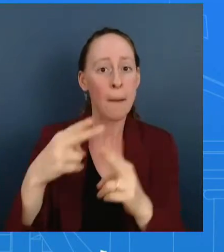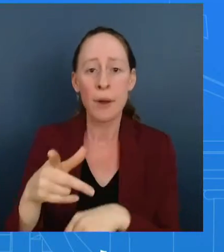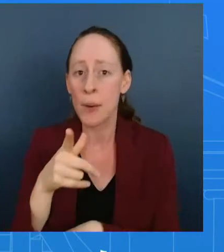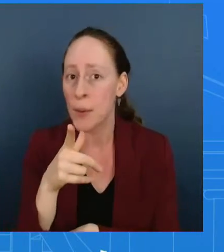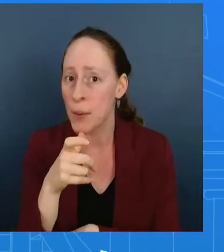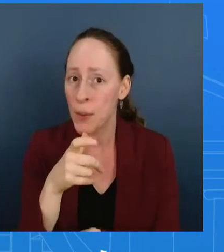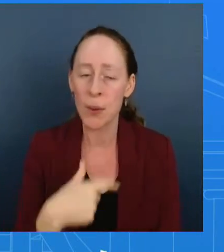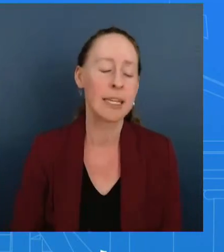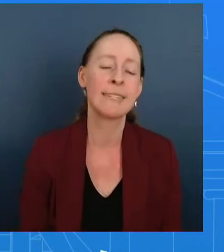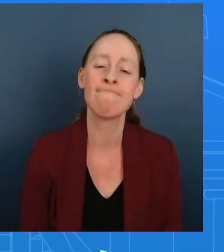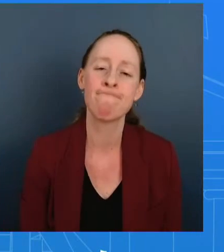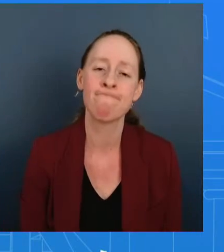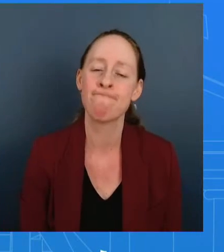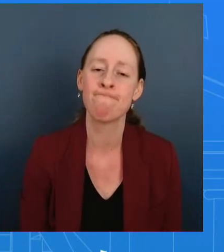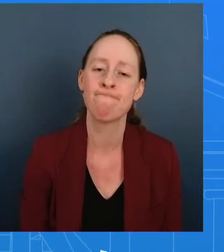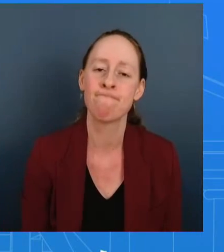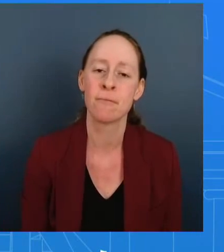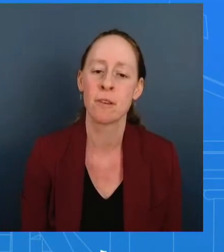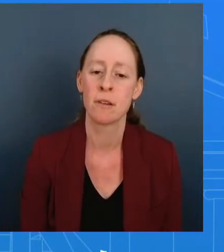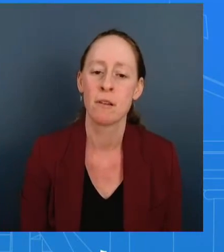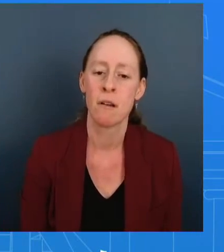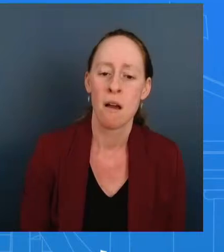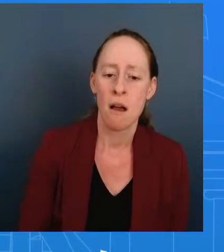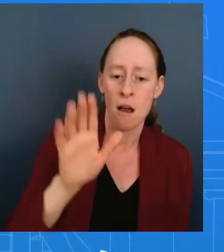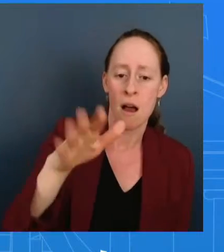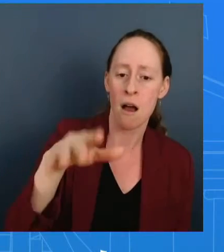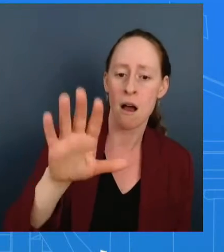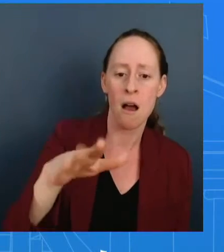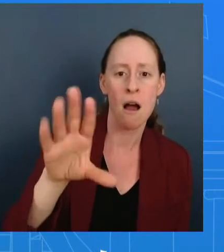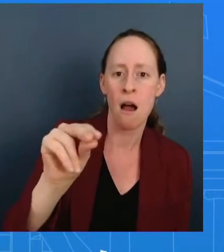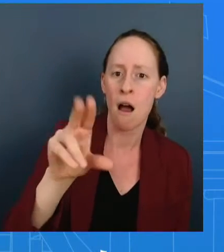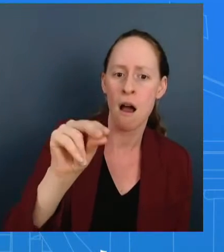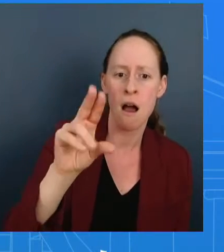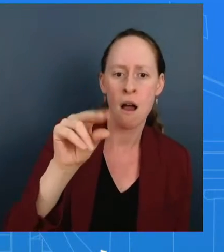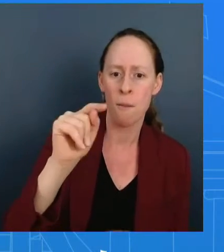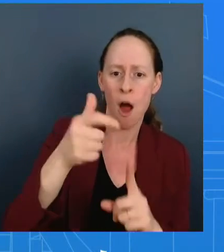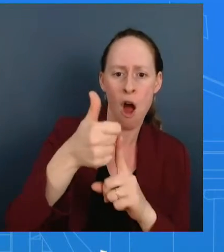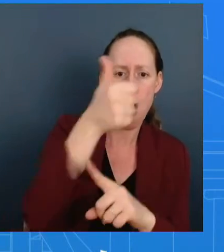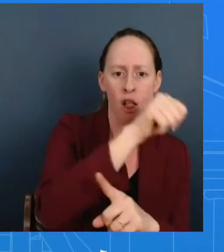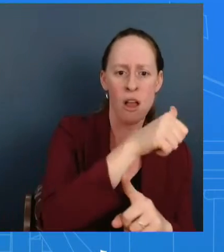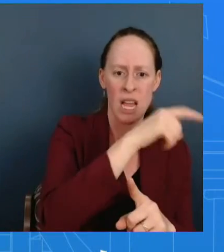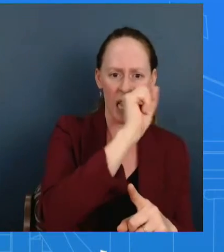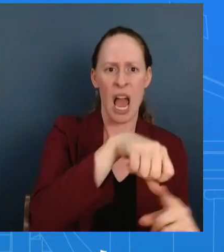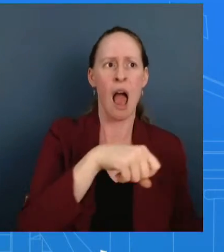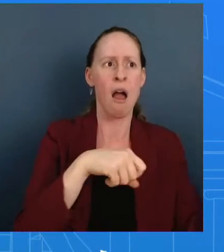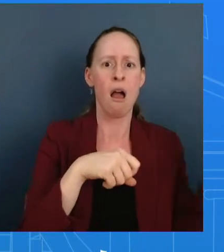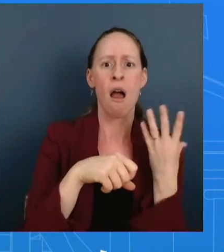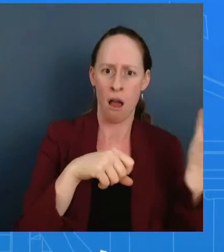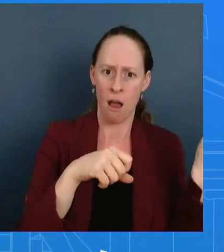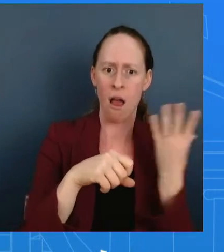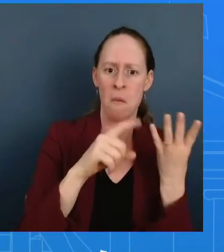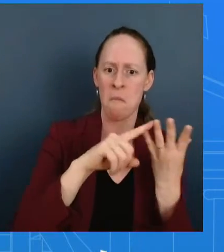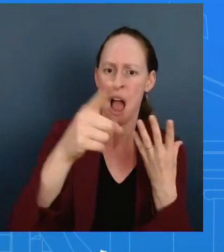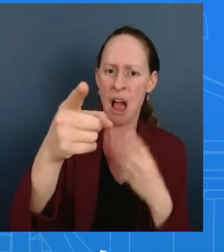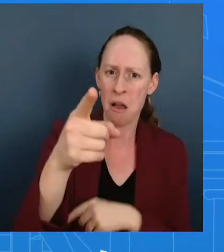The Press: -- but you can share names in regards to -- Ms. Jean-Pierre: No, no, no, no, no. We -- The Press: -- if someone came here in regards to the president. Ms. Jean-Pierre: No, we cannot share -- we cannot share names of specialists broadly.